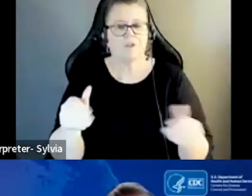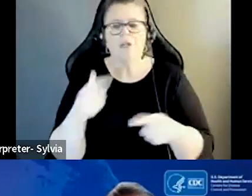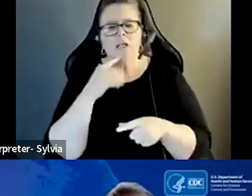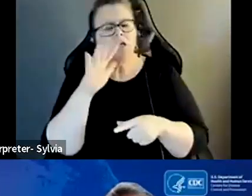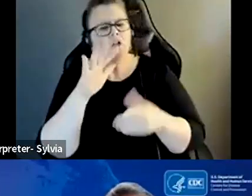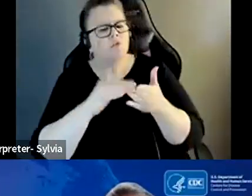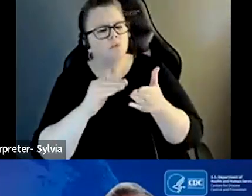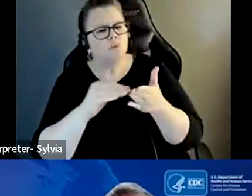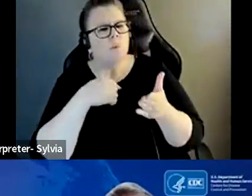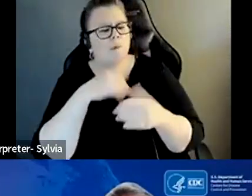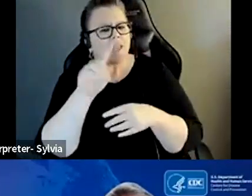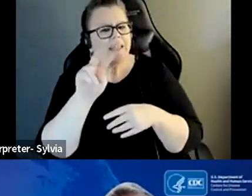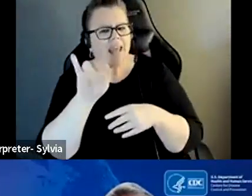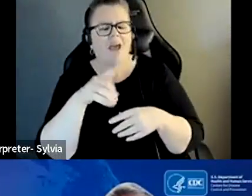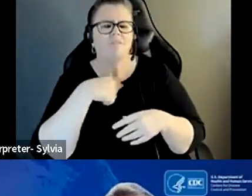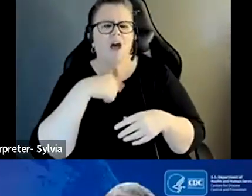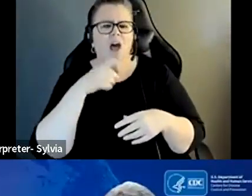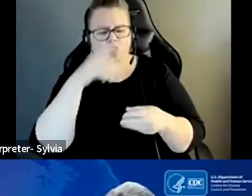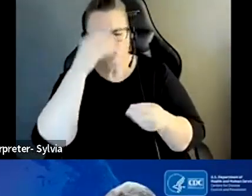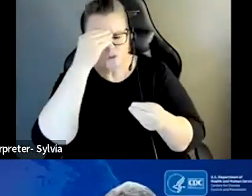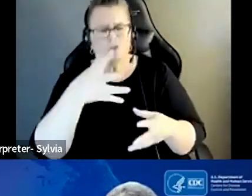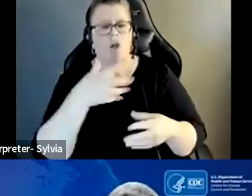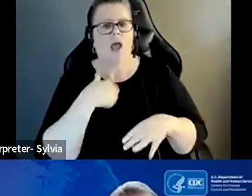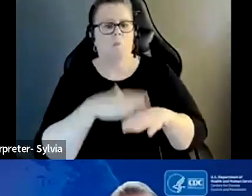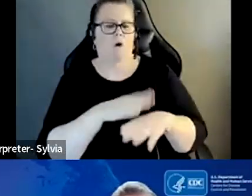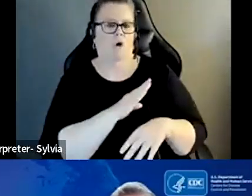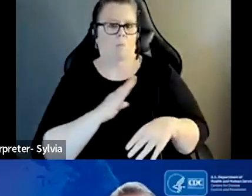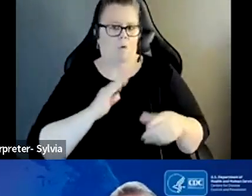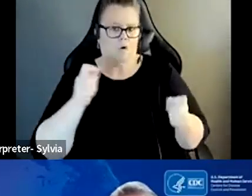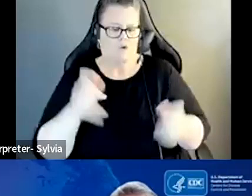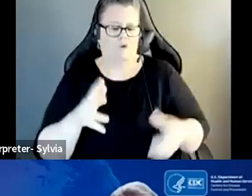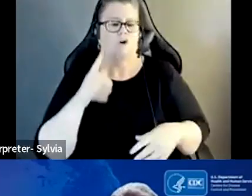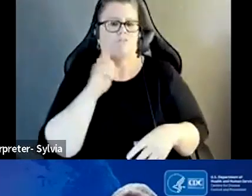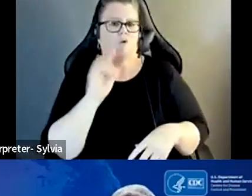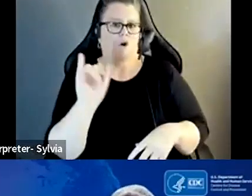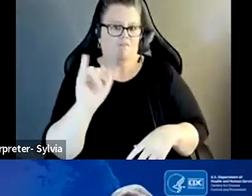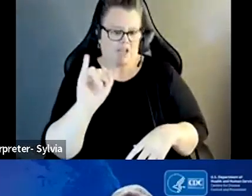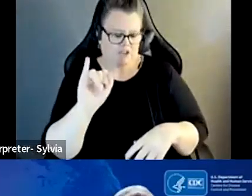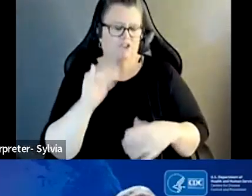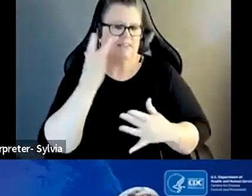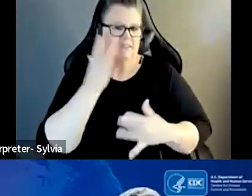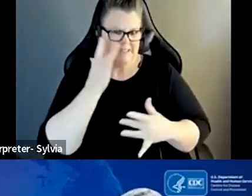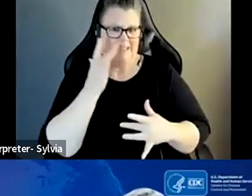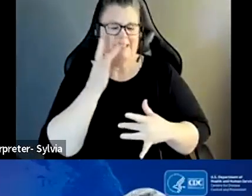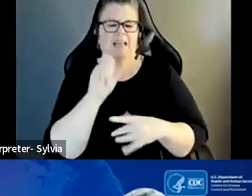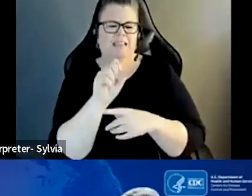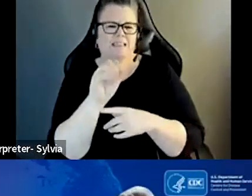I should probably also report on the board of directors for the Infectious Diseases Society of America. Perfect. I don't think that's a conflict,